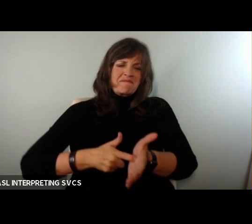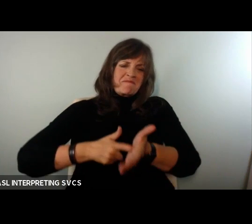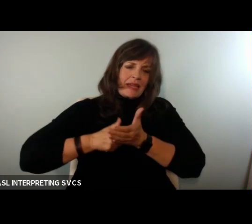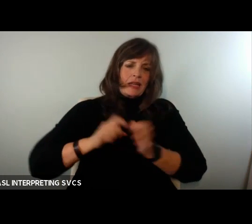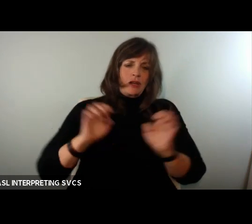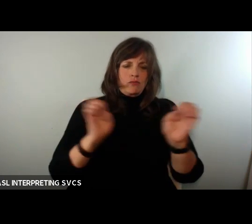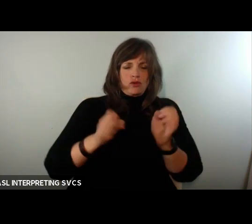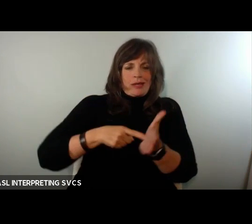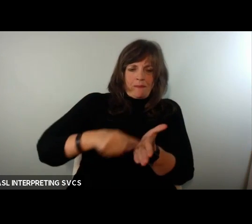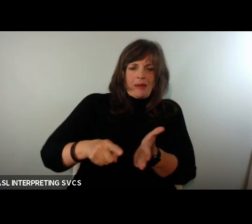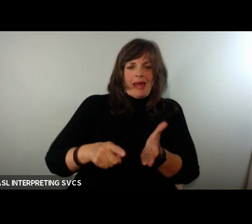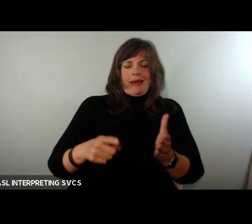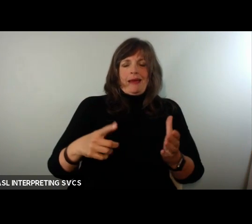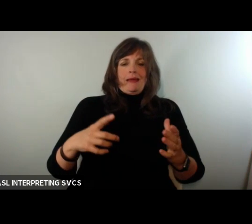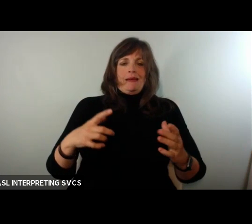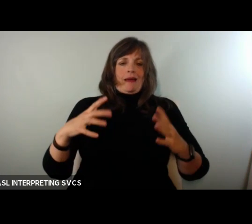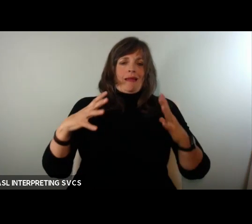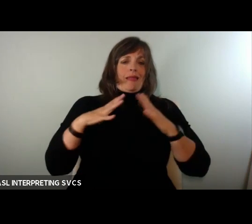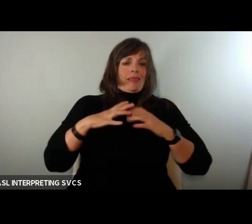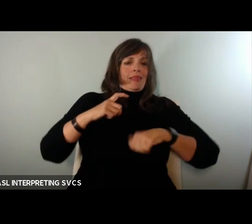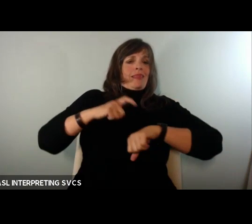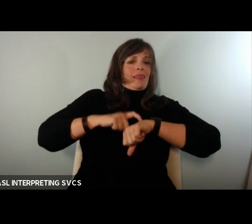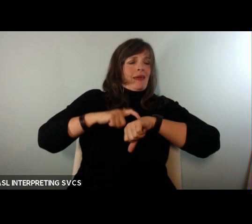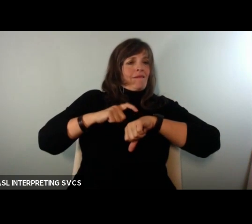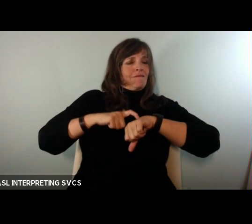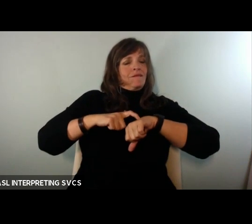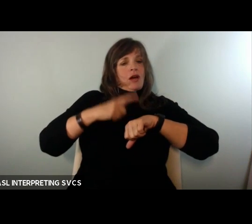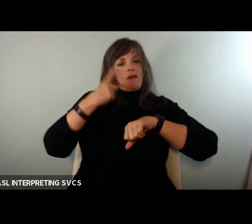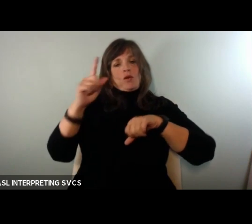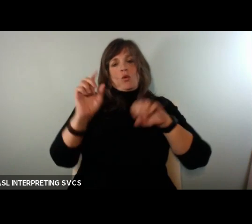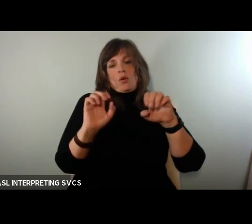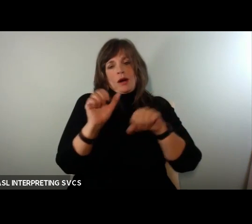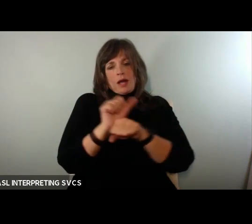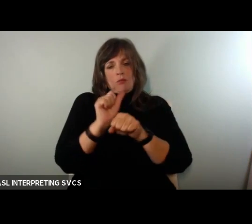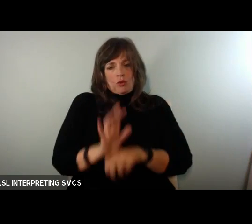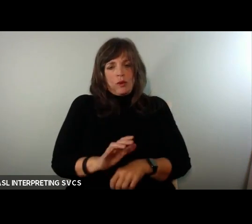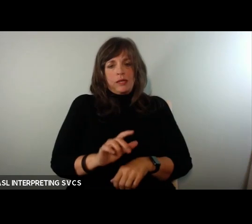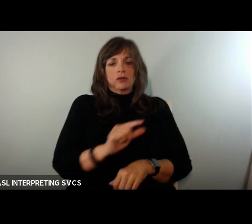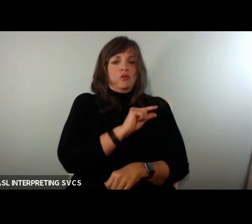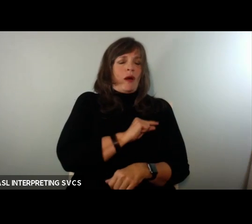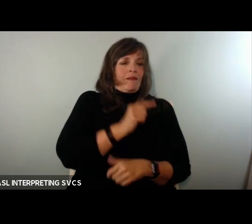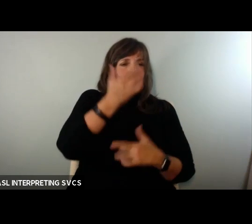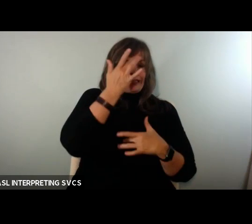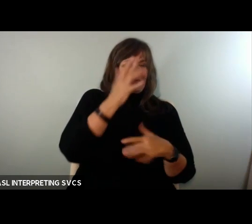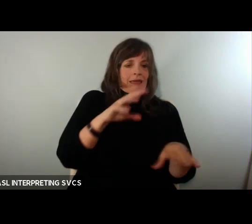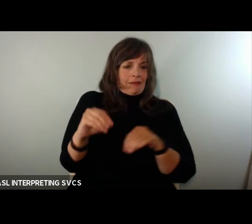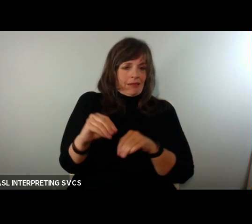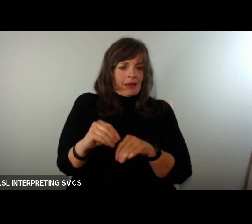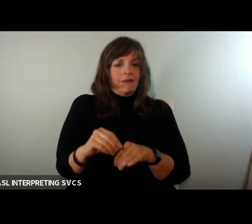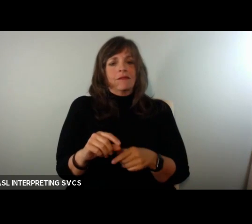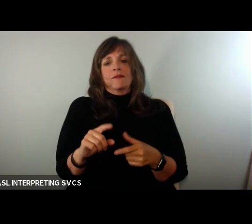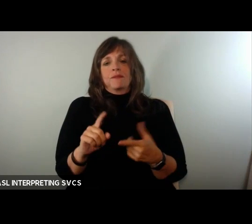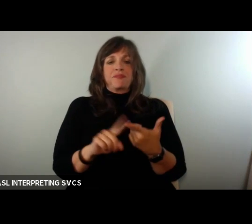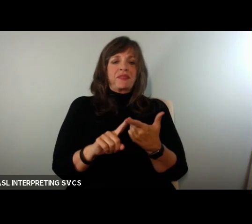for qualified sick leave. Family and medical leave and to care for a child whose school has closed.